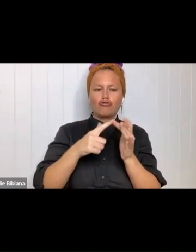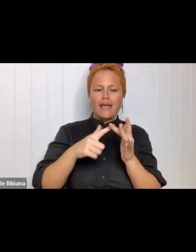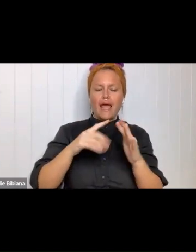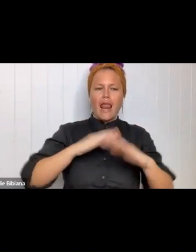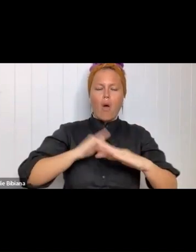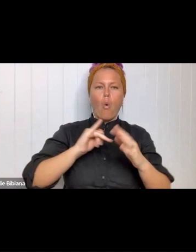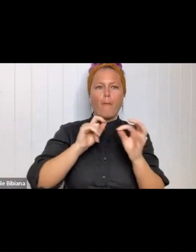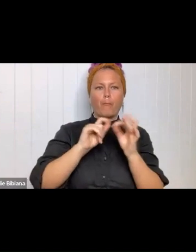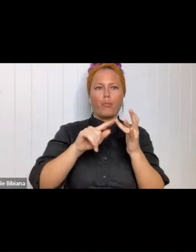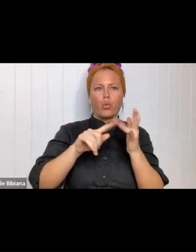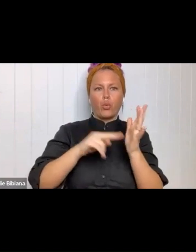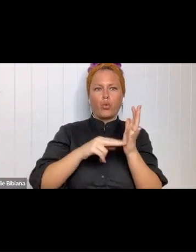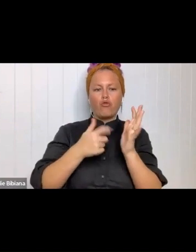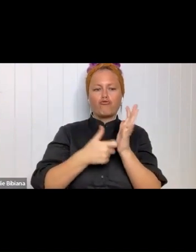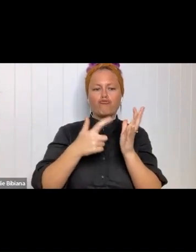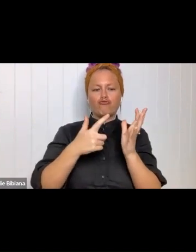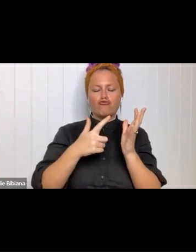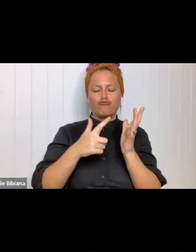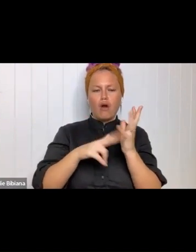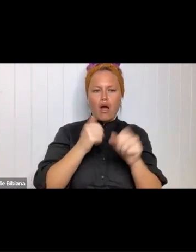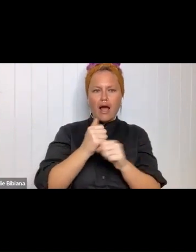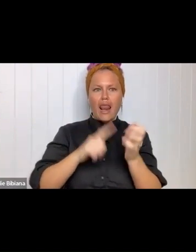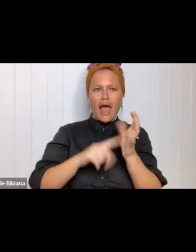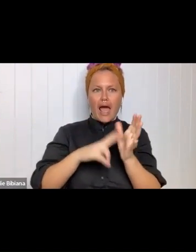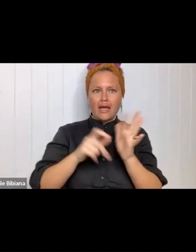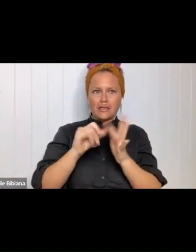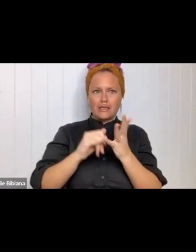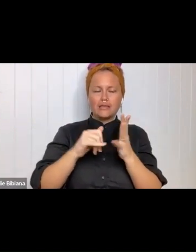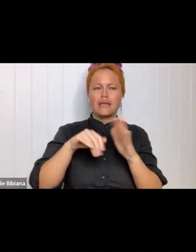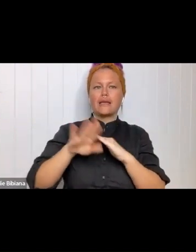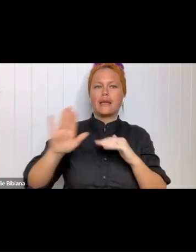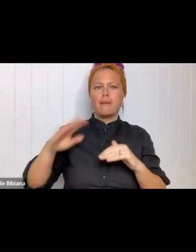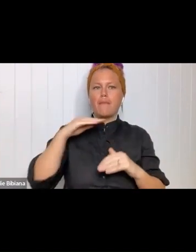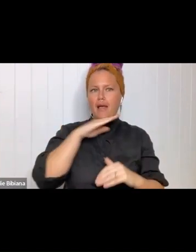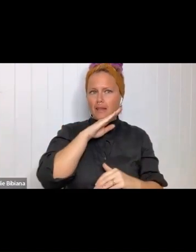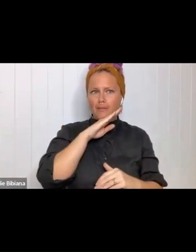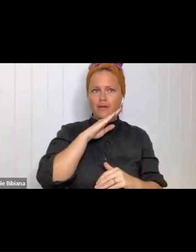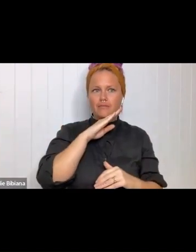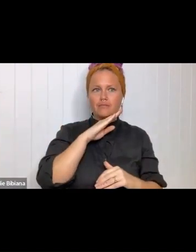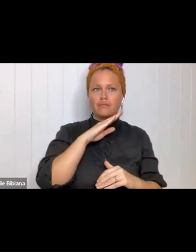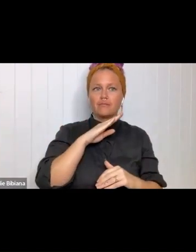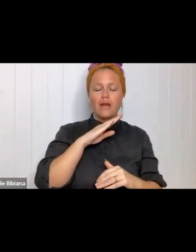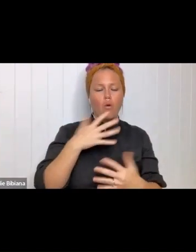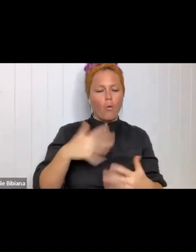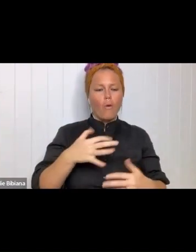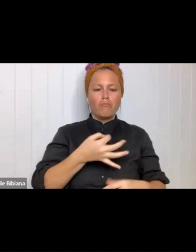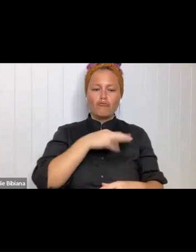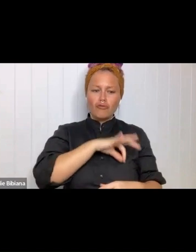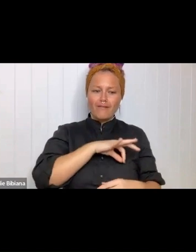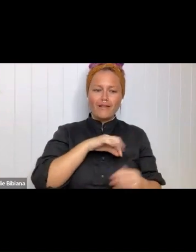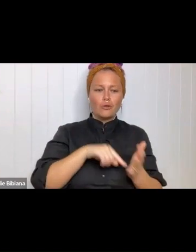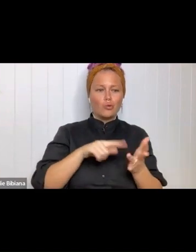lands in Naarm or Melbourne. But it's a privilege to be up in hot